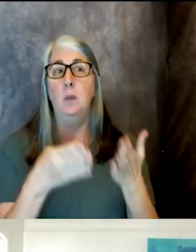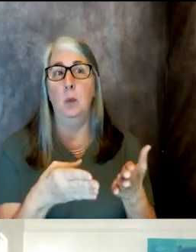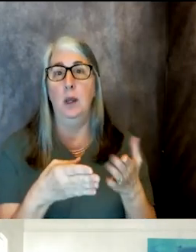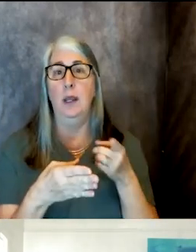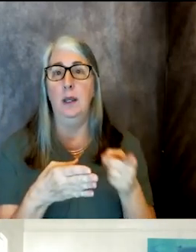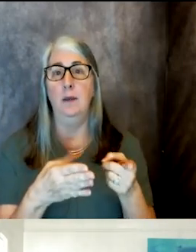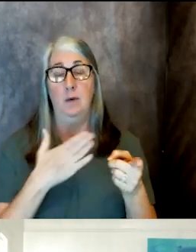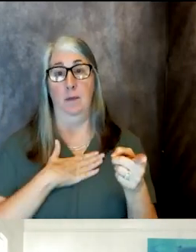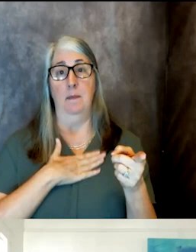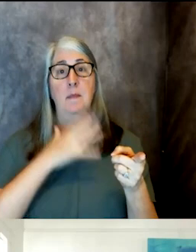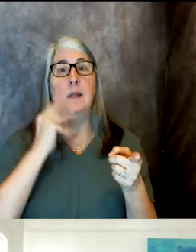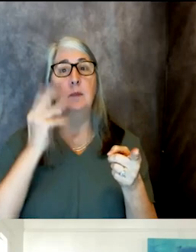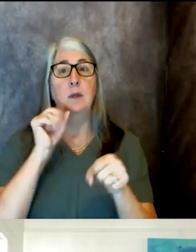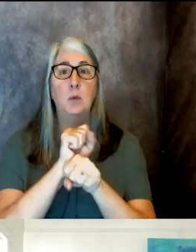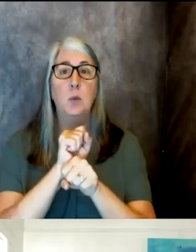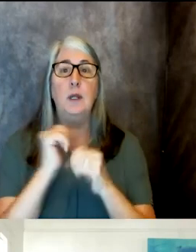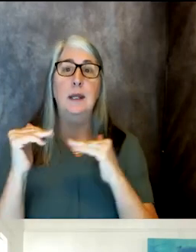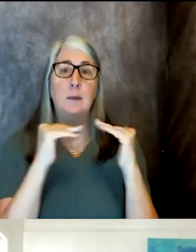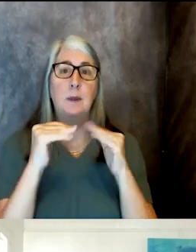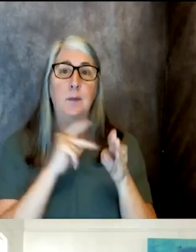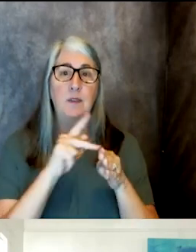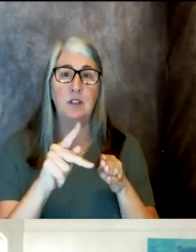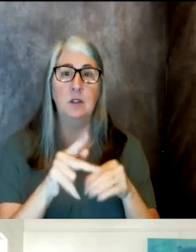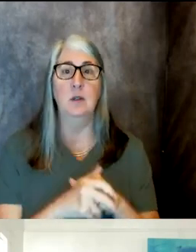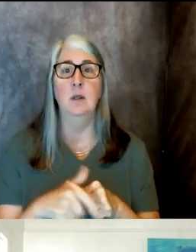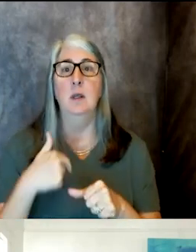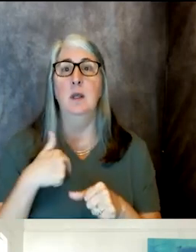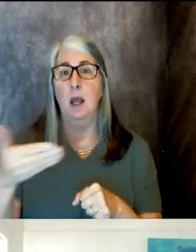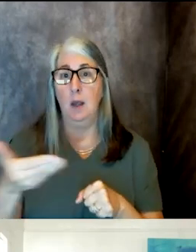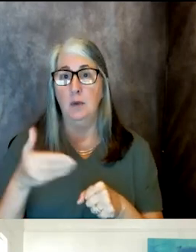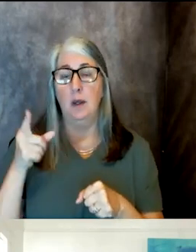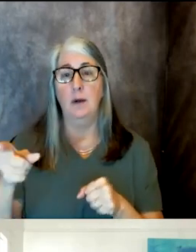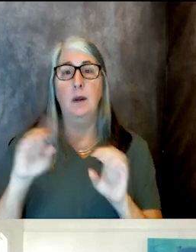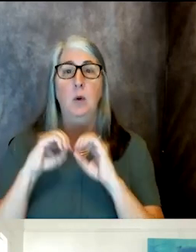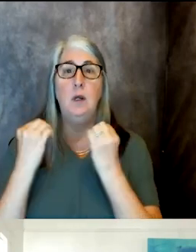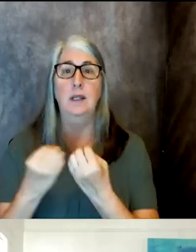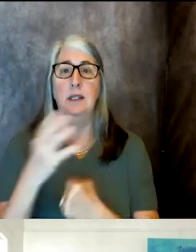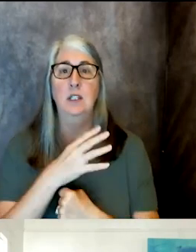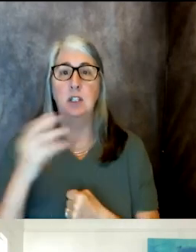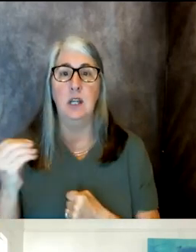MY EXPERIENCE, I WAS HIRED AT AN ORGANIZATION AND FOR ORIENTATION